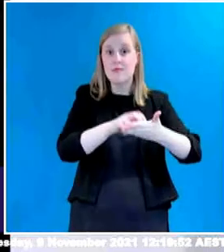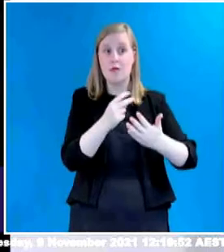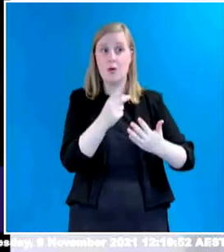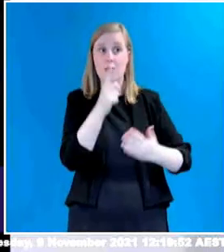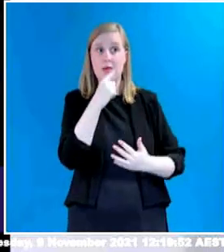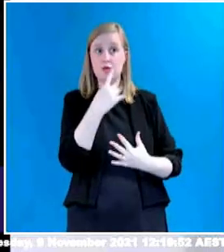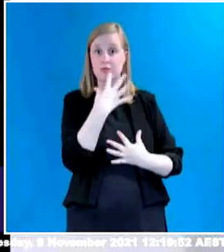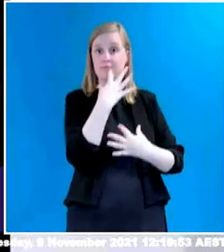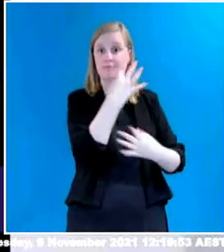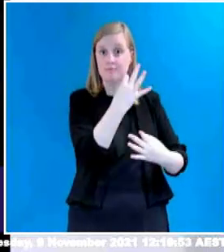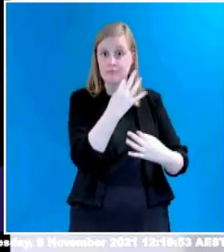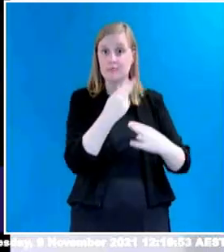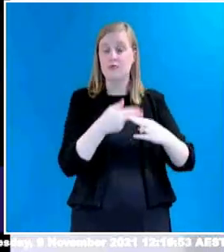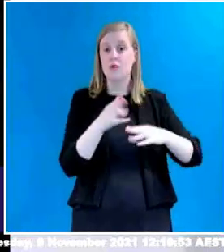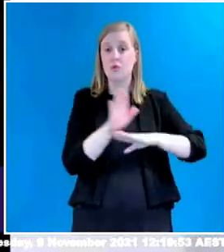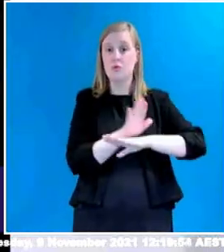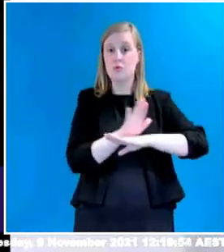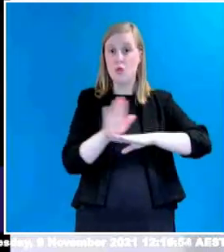There is something called BoardLinks.